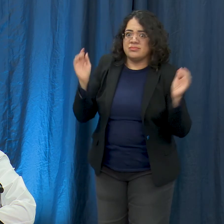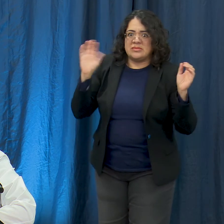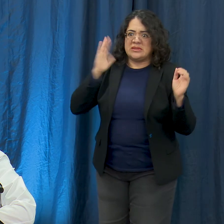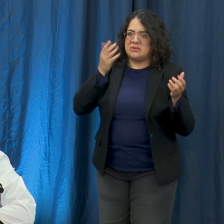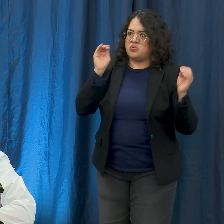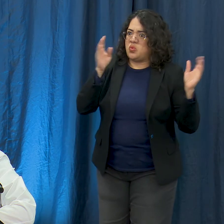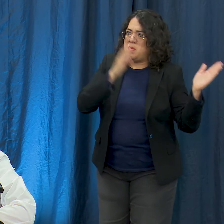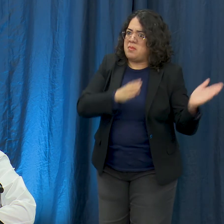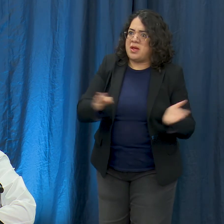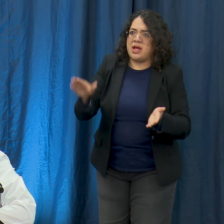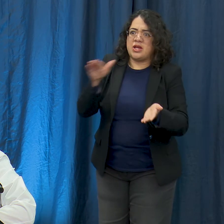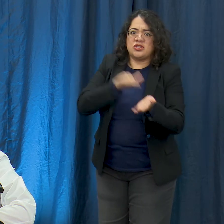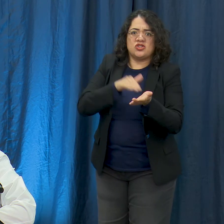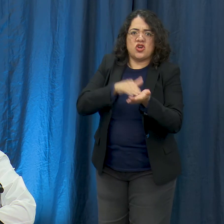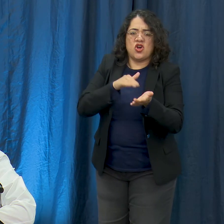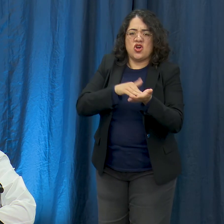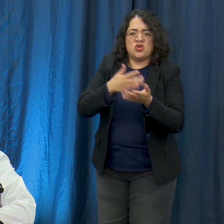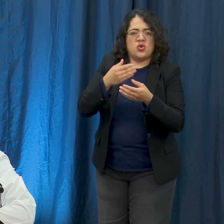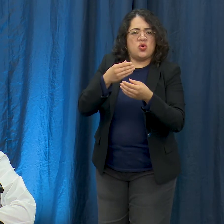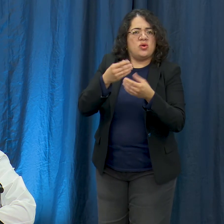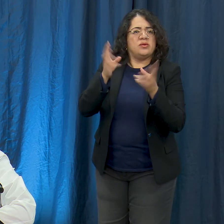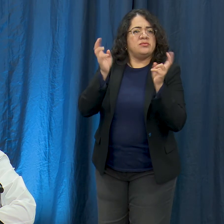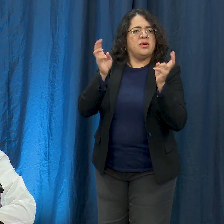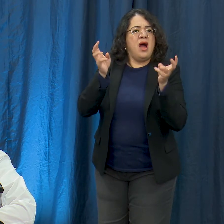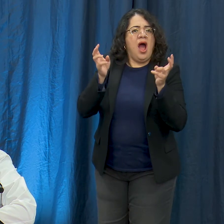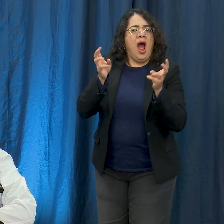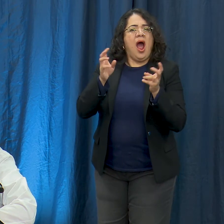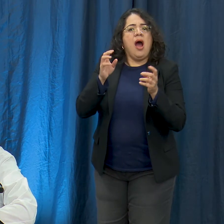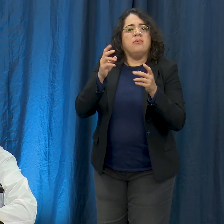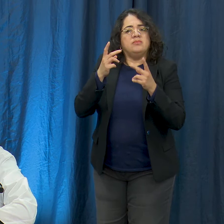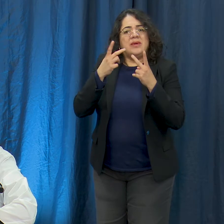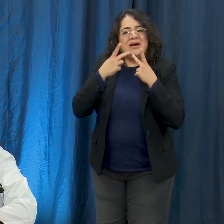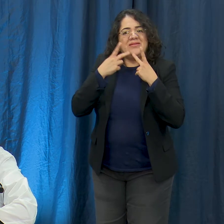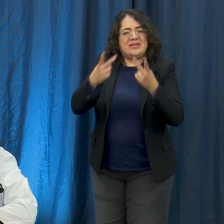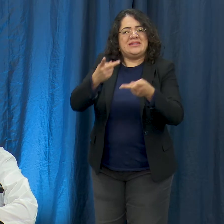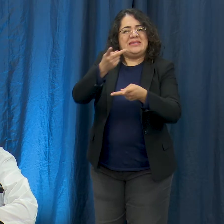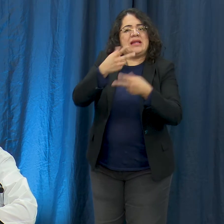there might be a return to some of those non COVID related care or efforts